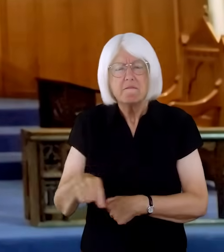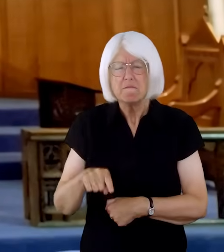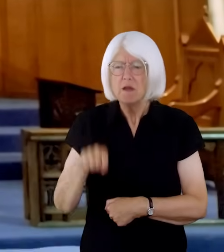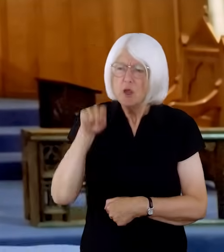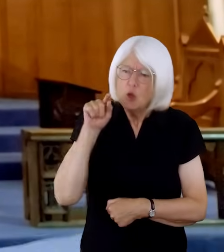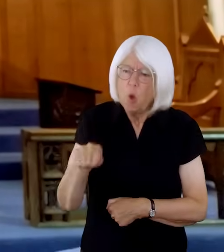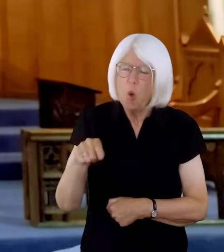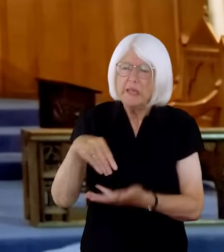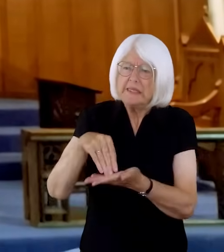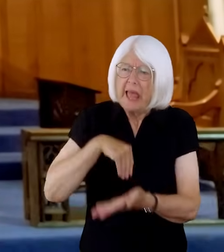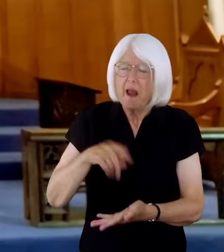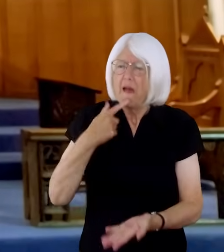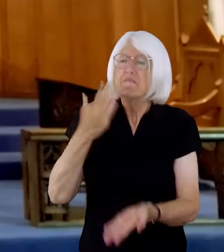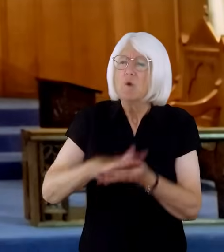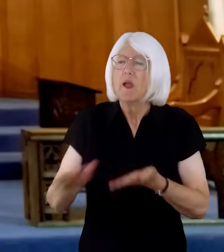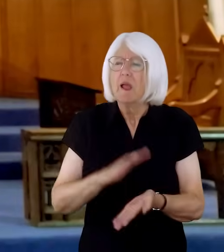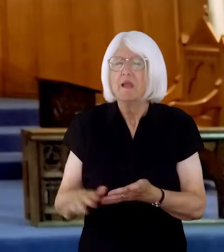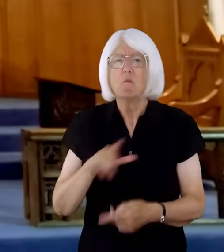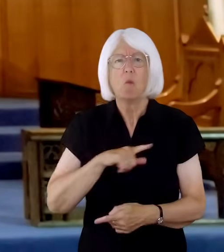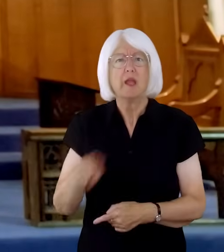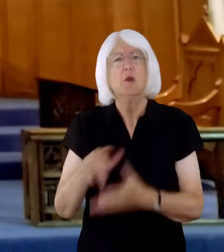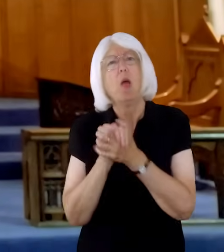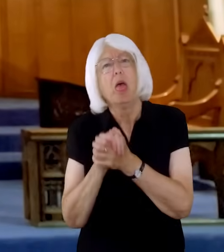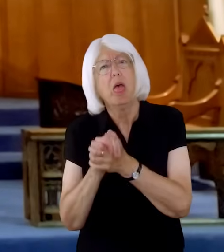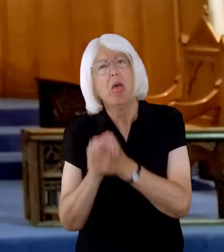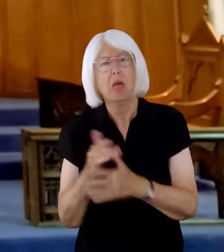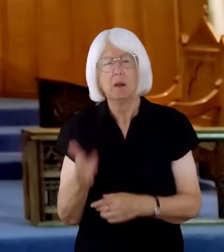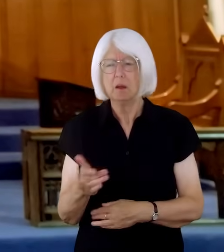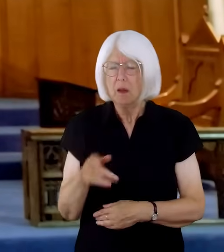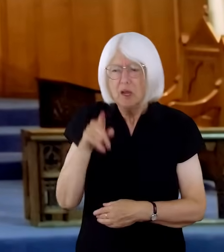I forgave you all that debt because you pleaded with me.